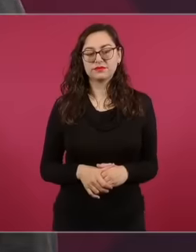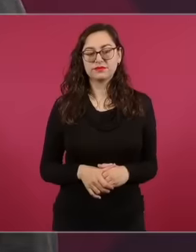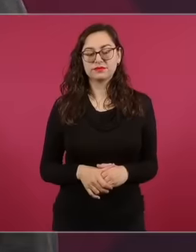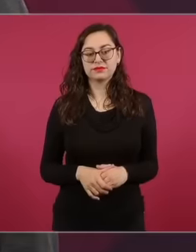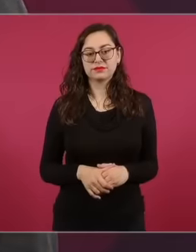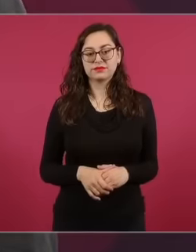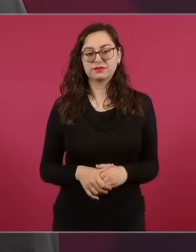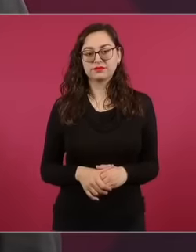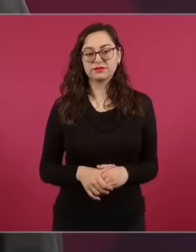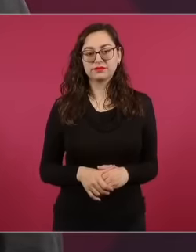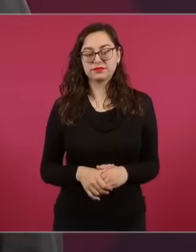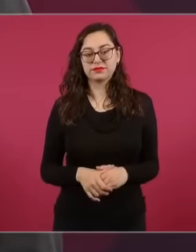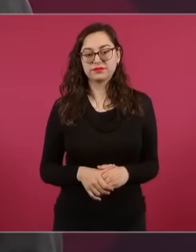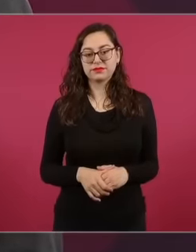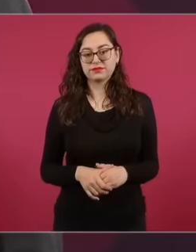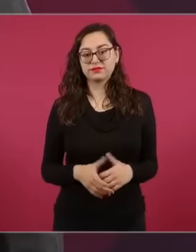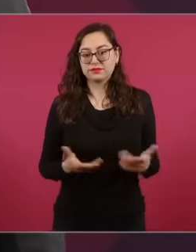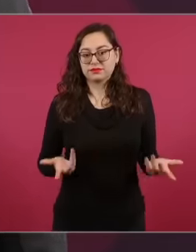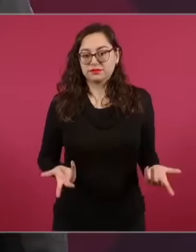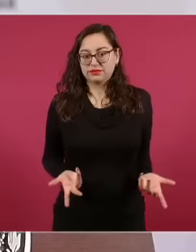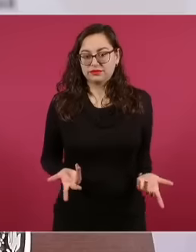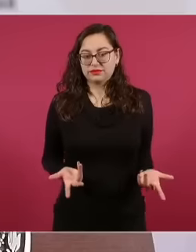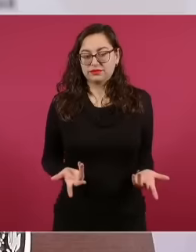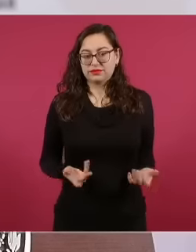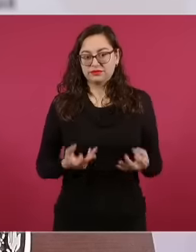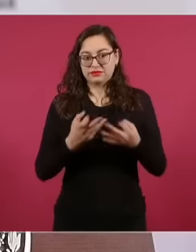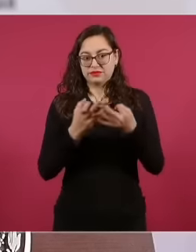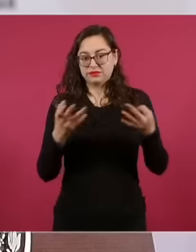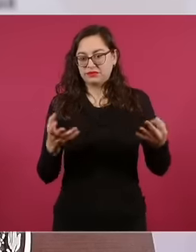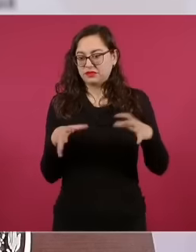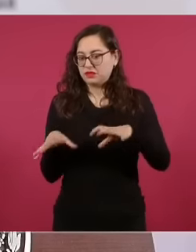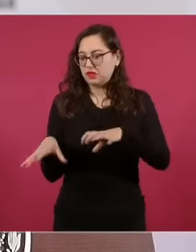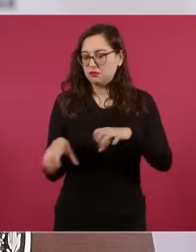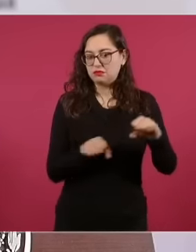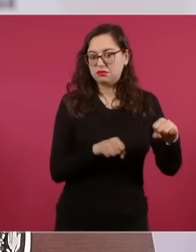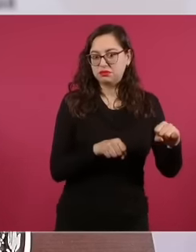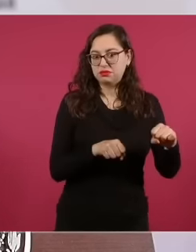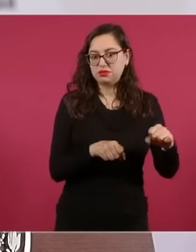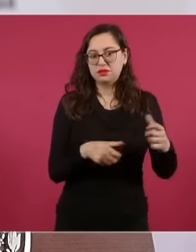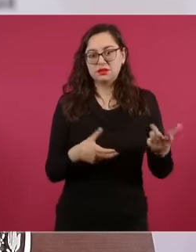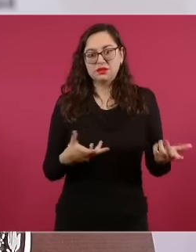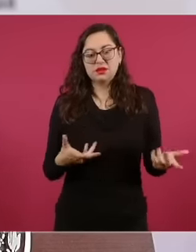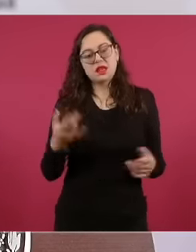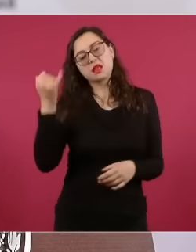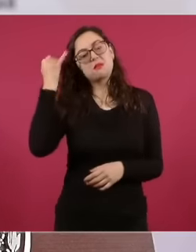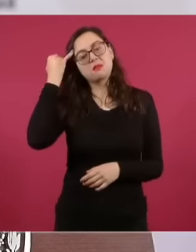It was very sad for us. Imagine on September 15,